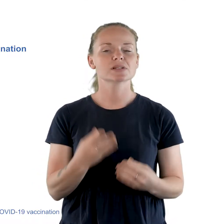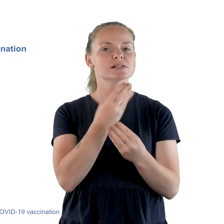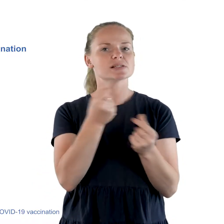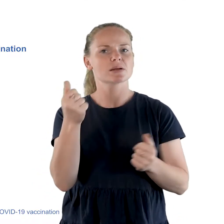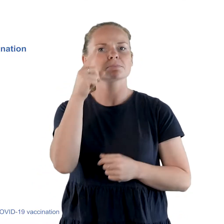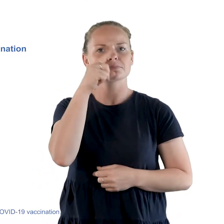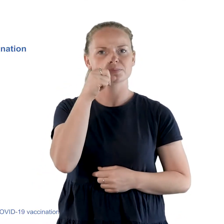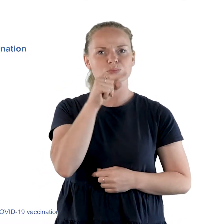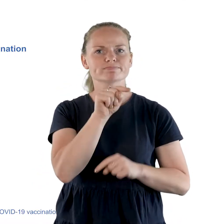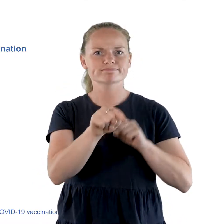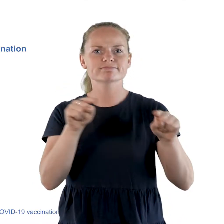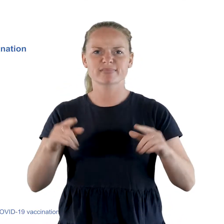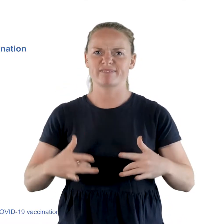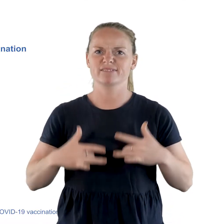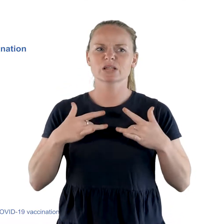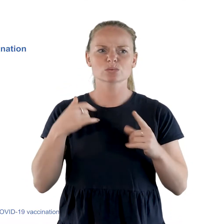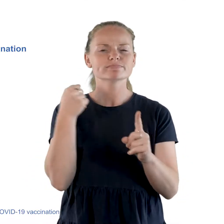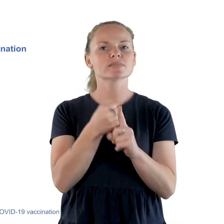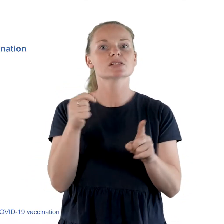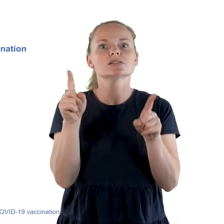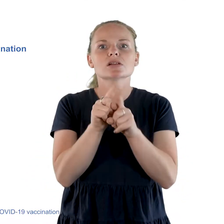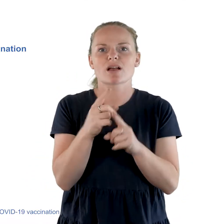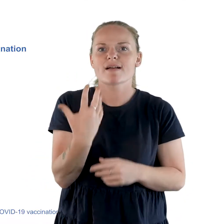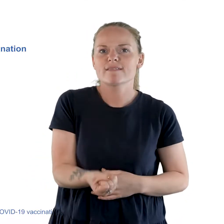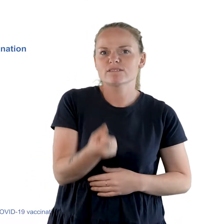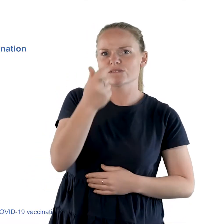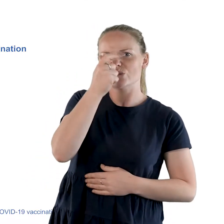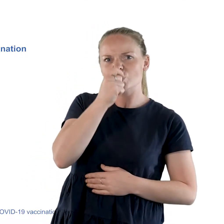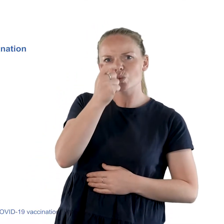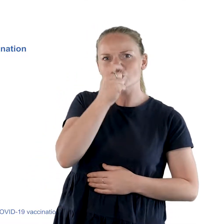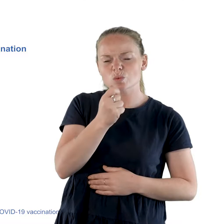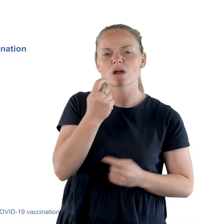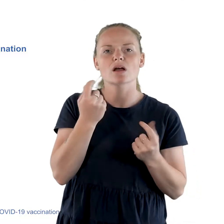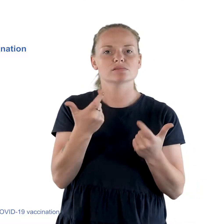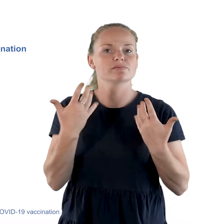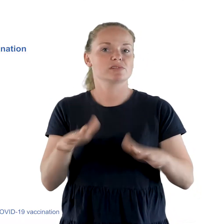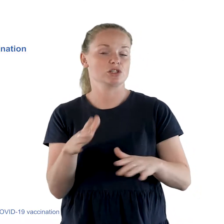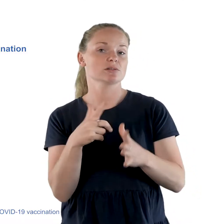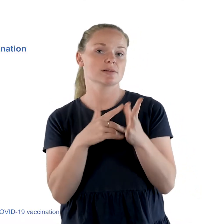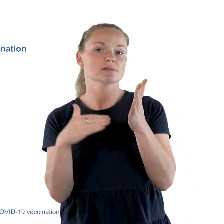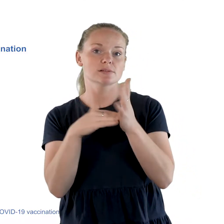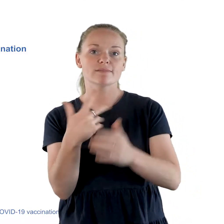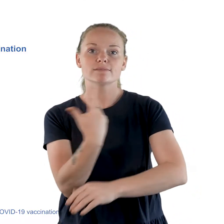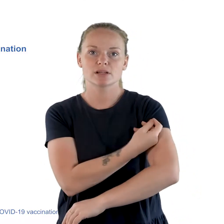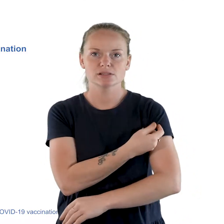Some people will have more significant flu-like symptoms from this vaccination